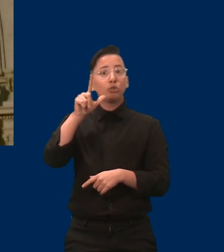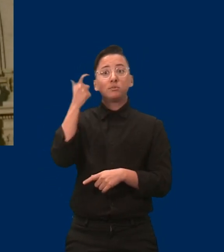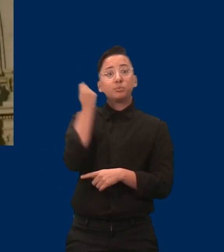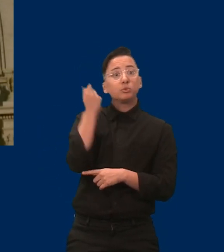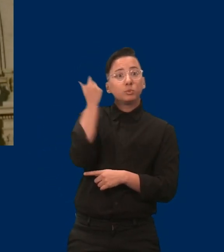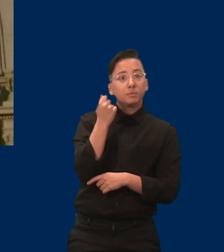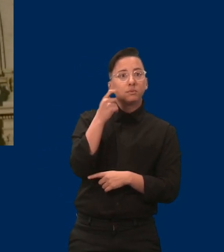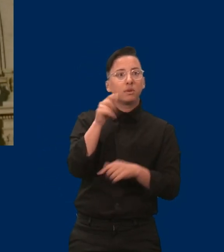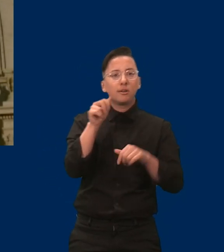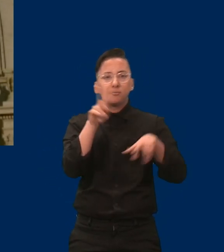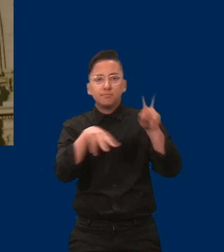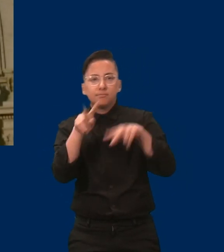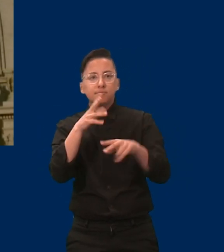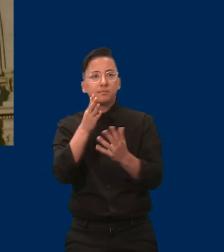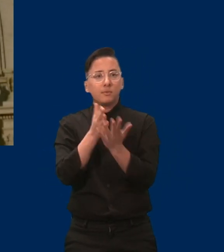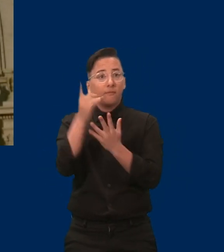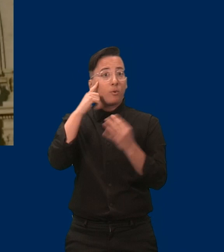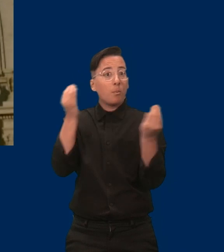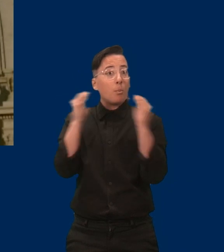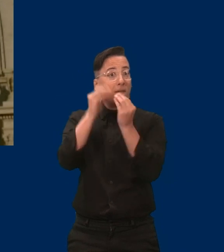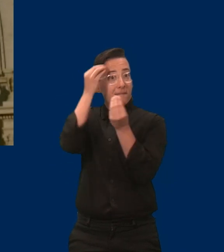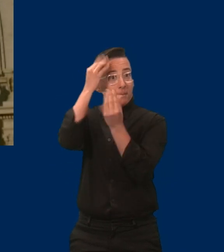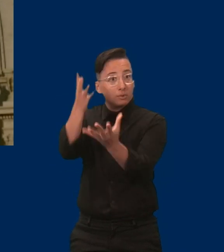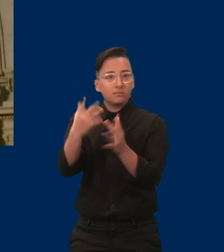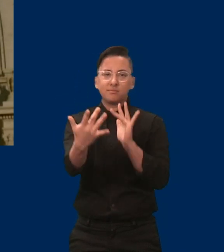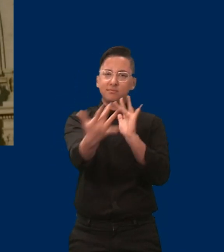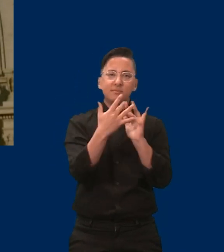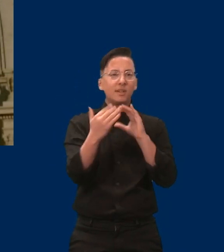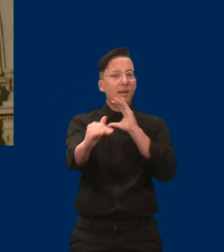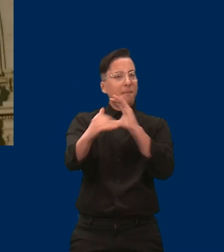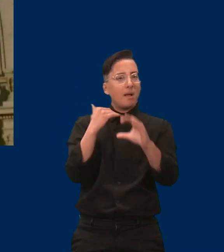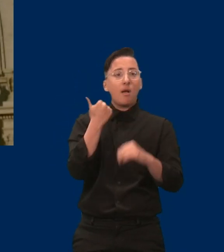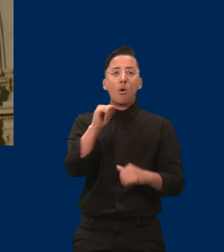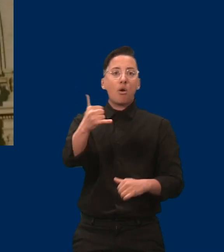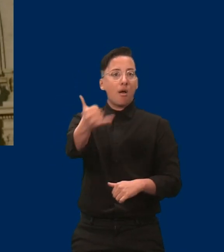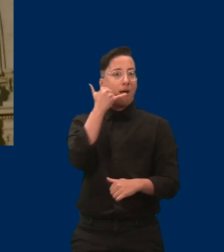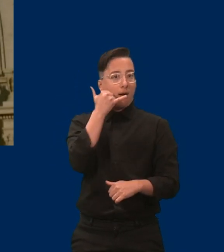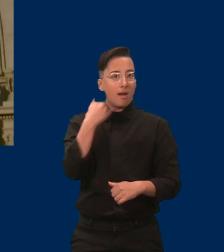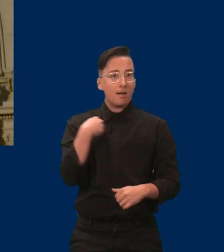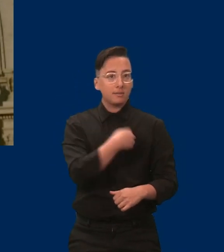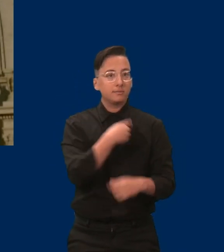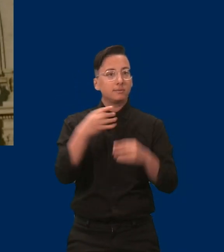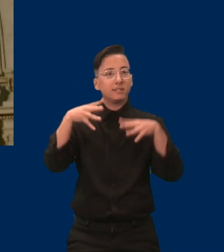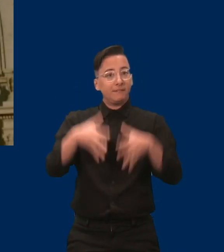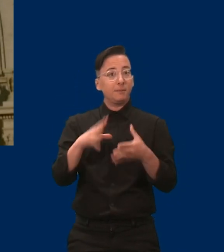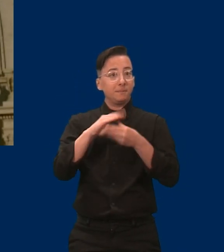Also, contact us by email or call us, or leave a message. Our phone number and email addresses are all listed